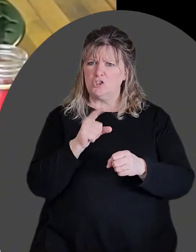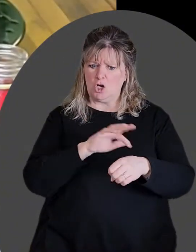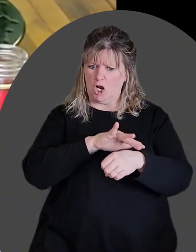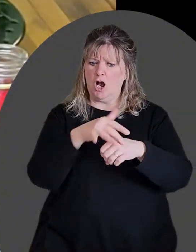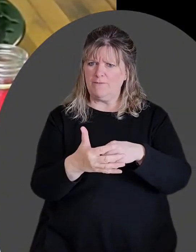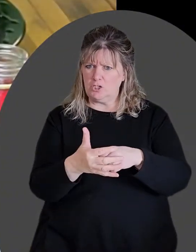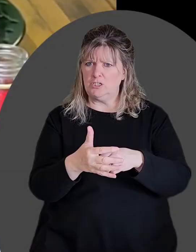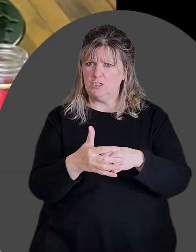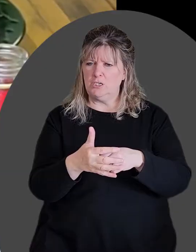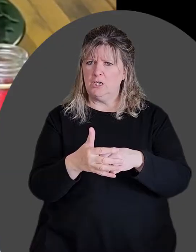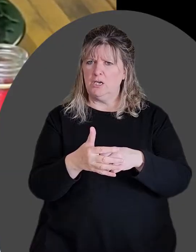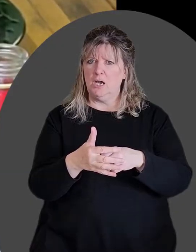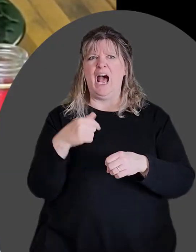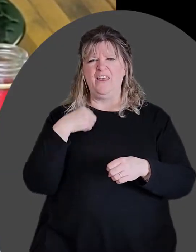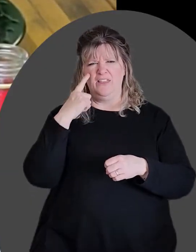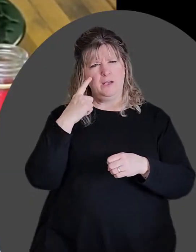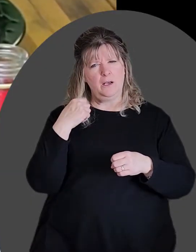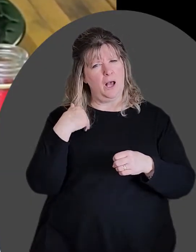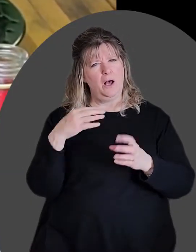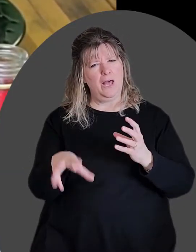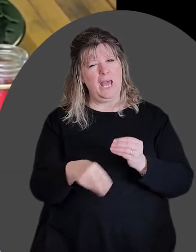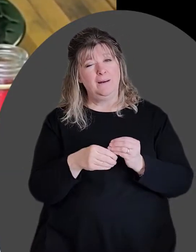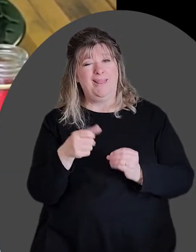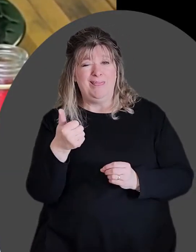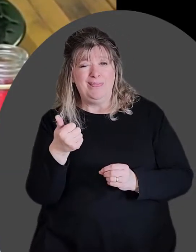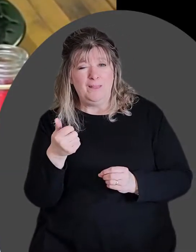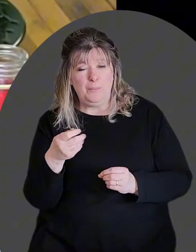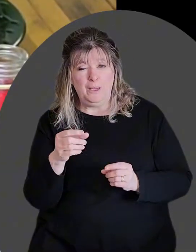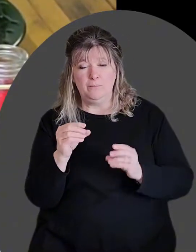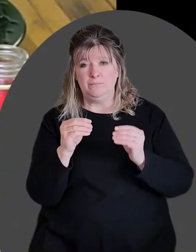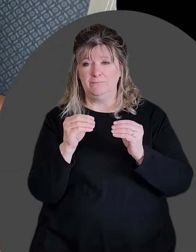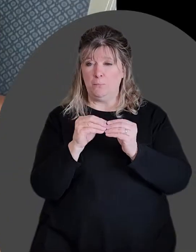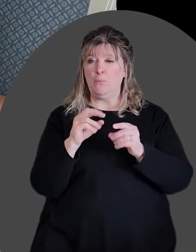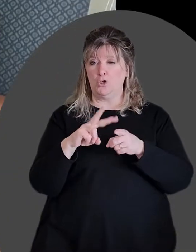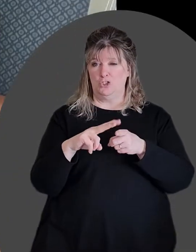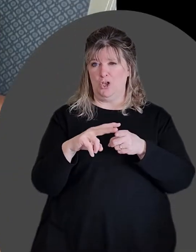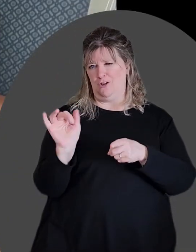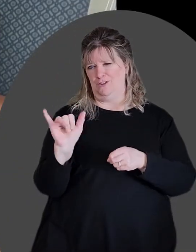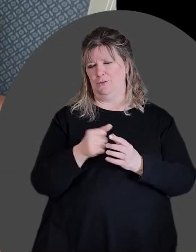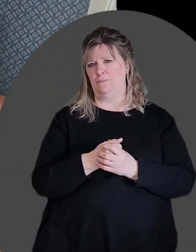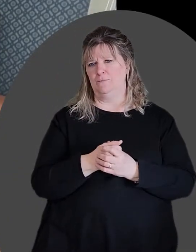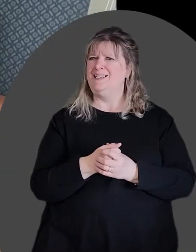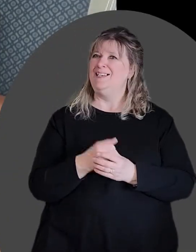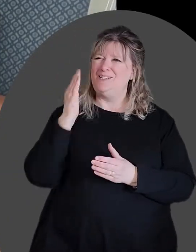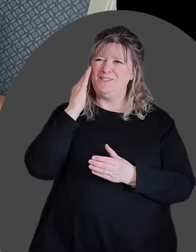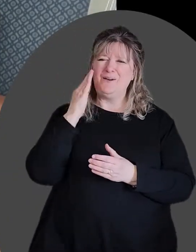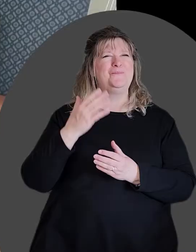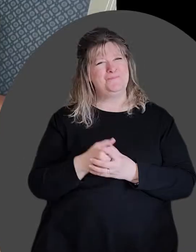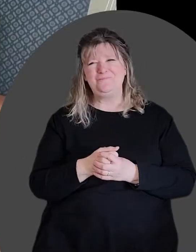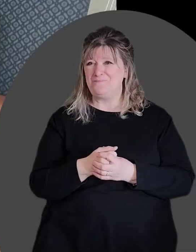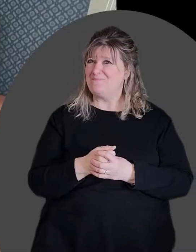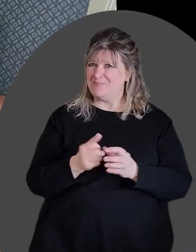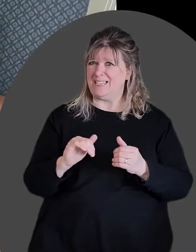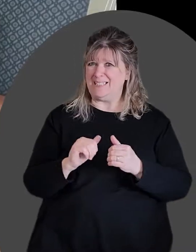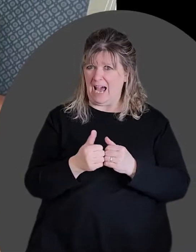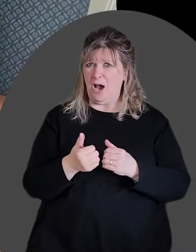and I think I'll put in just a little bit more salt too you know this is how they used to make the recipes